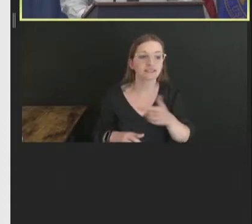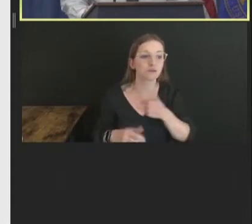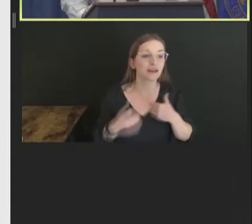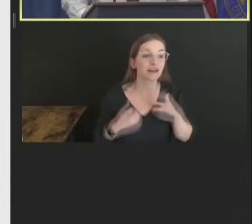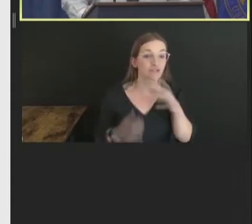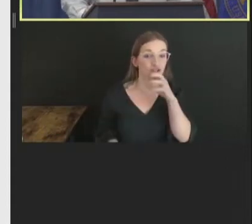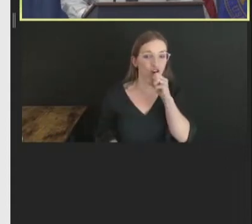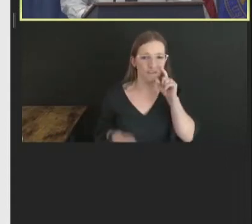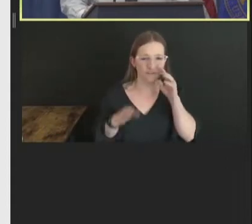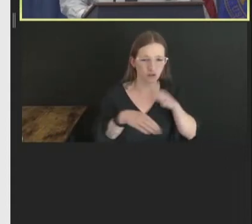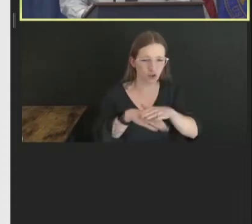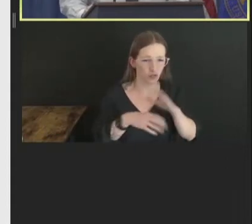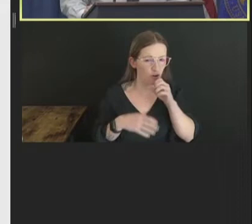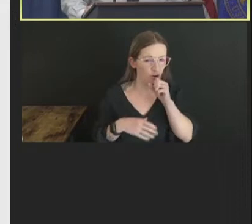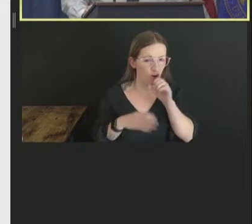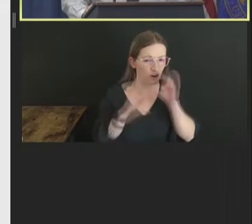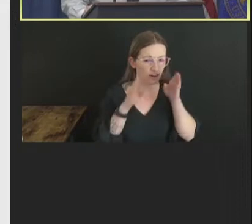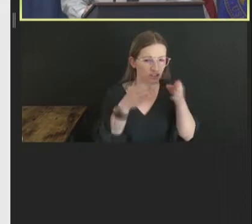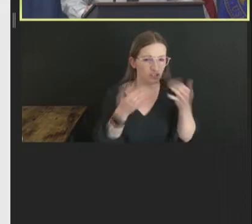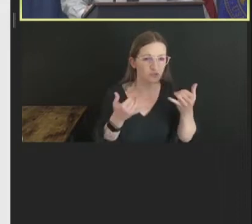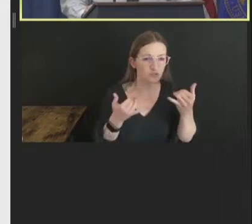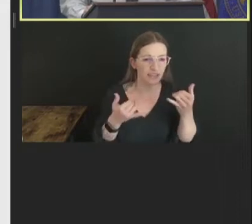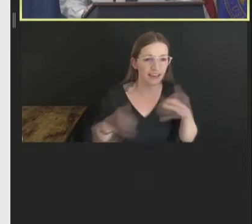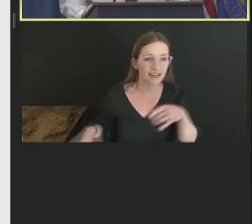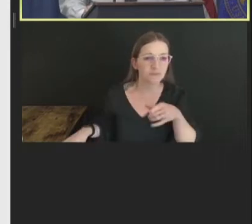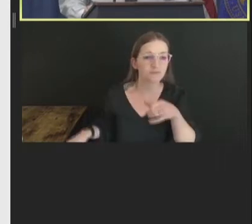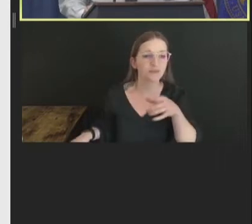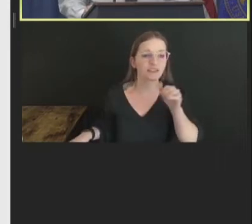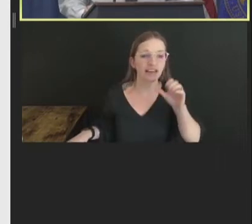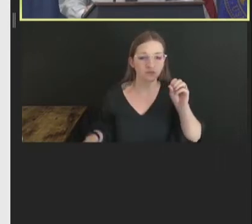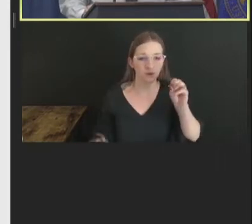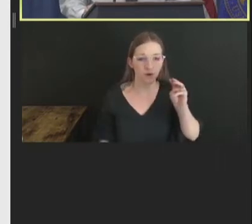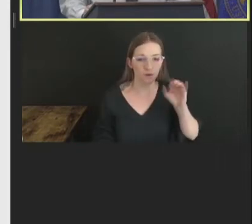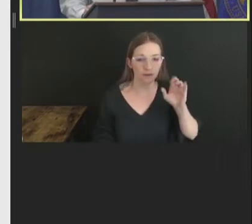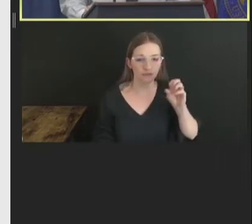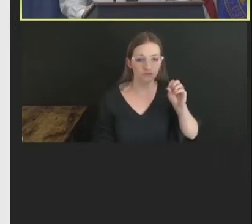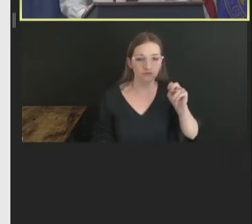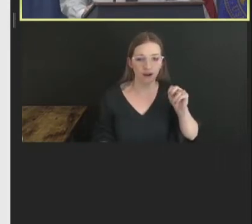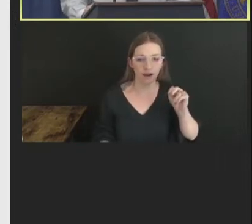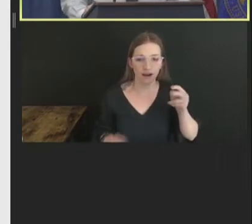important to note here that, essentially, the height of these areas -- so the height of that